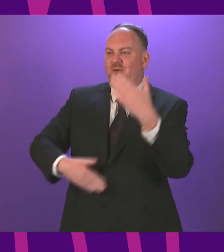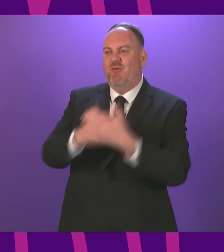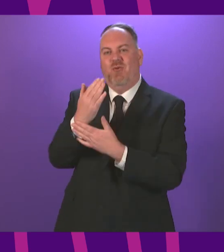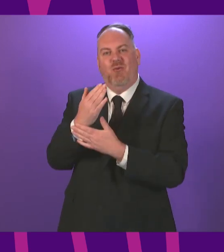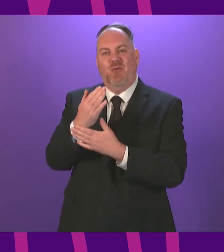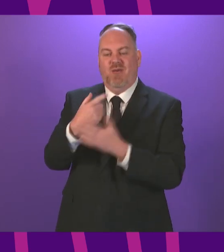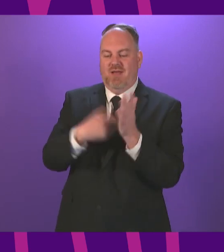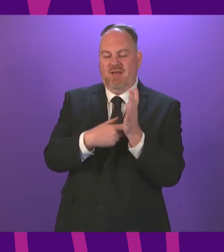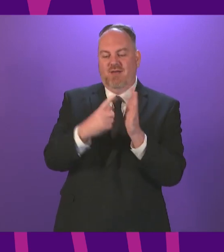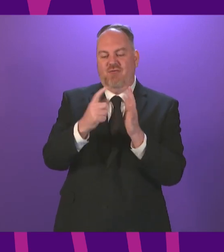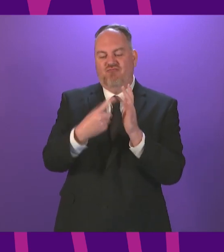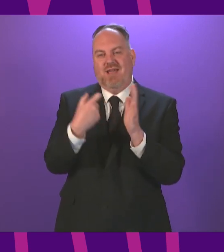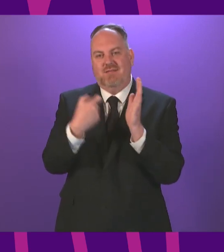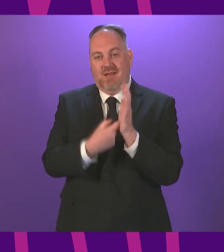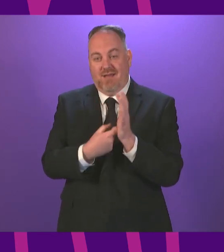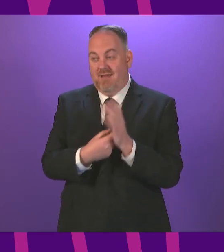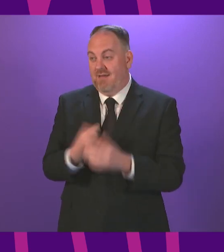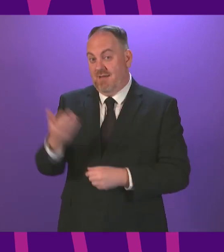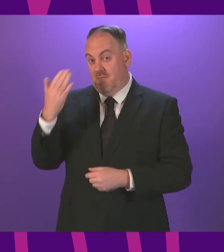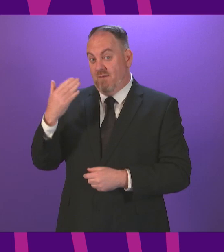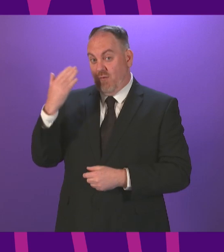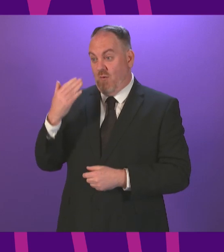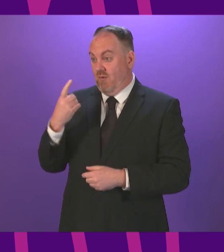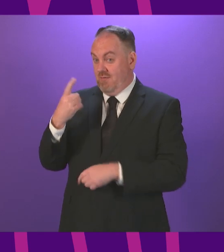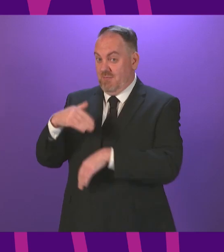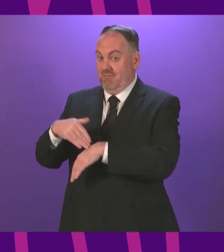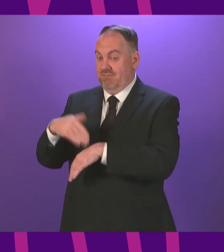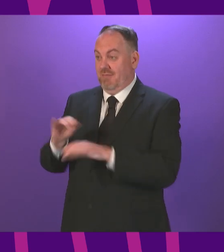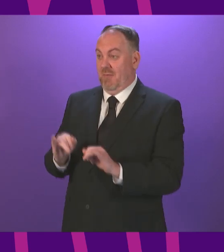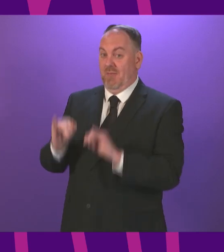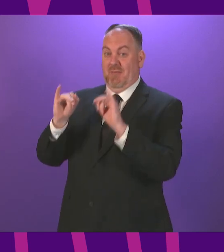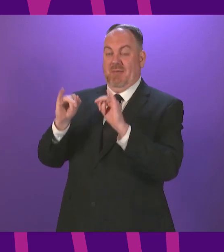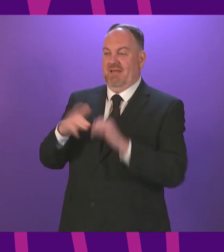giving Prof O’Shea into trouble when one such installation was too sedate for his liking.